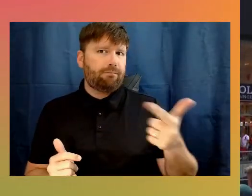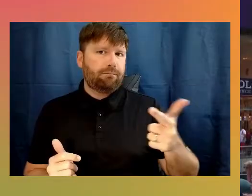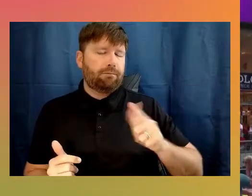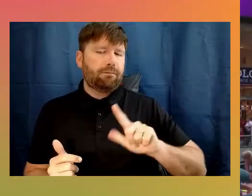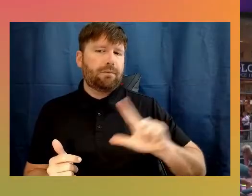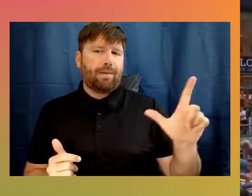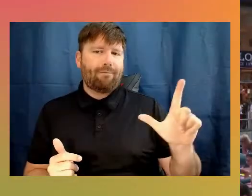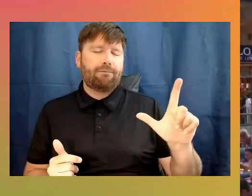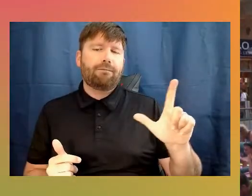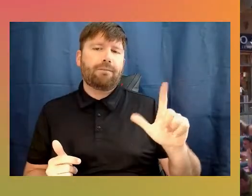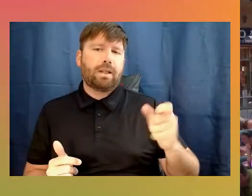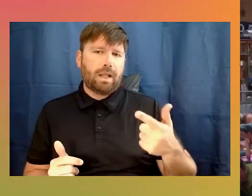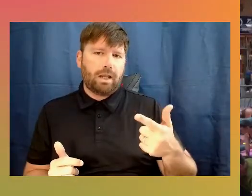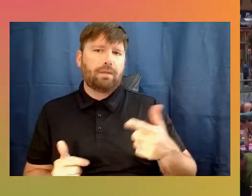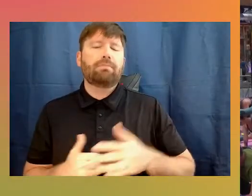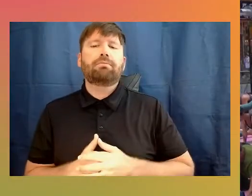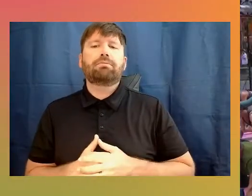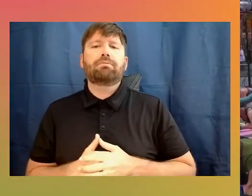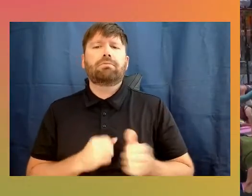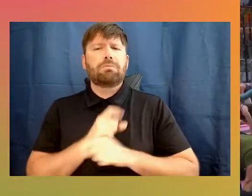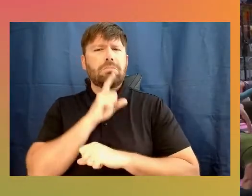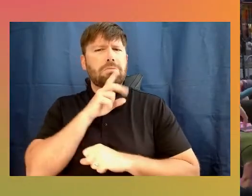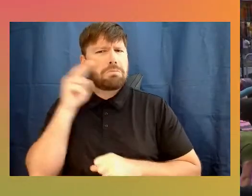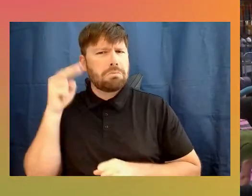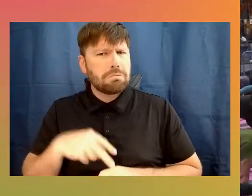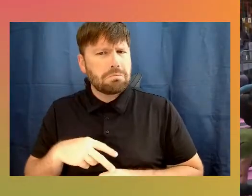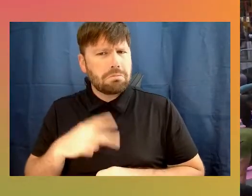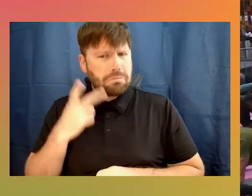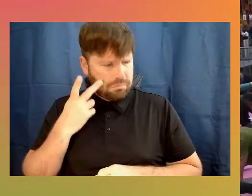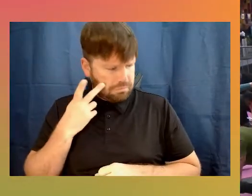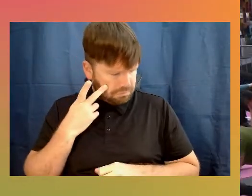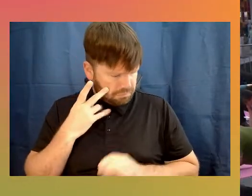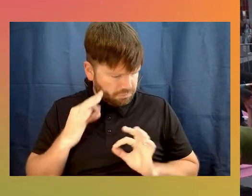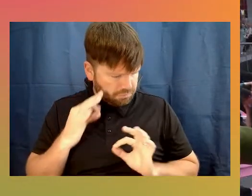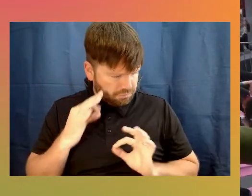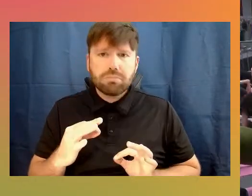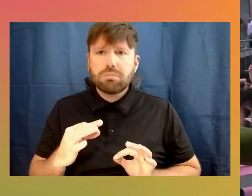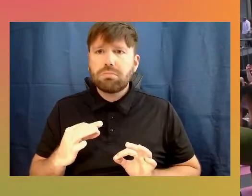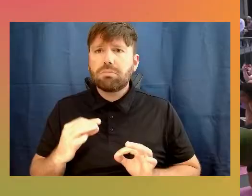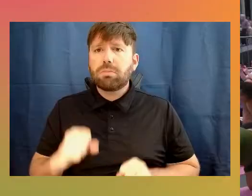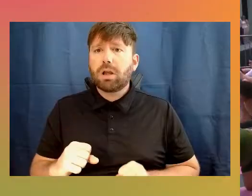AGAIN. LEFT LEG WILL EXTEND BACK BEHIND YOU.